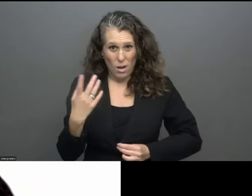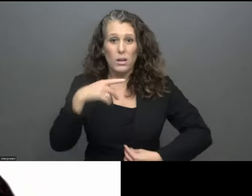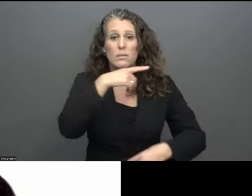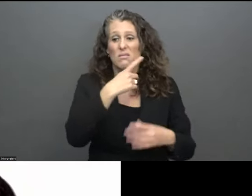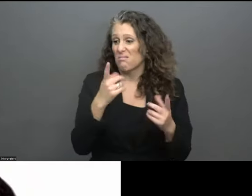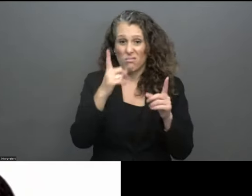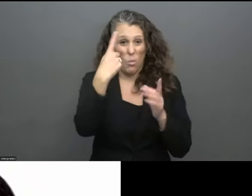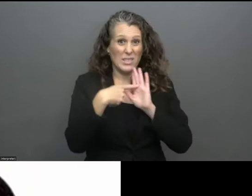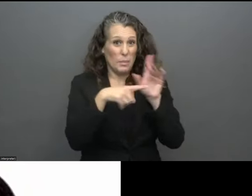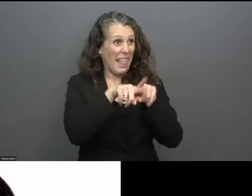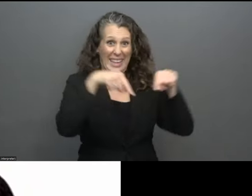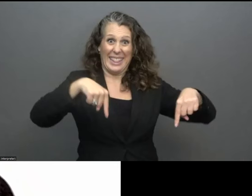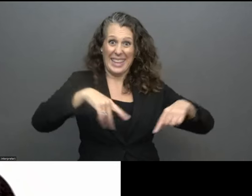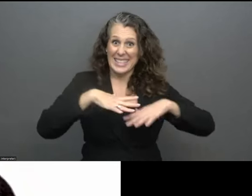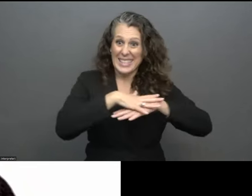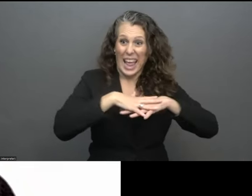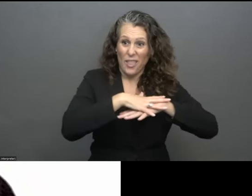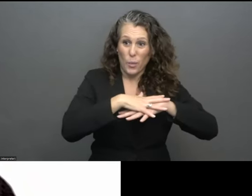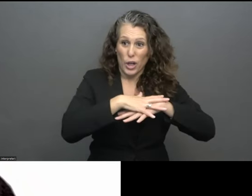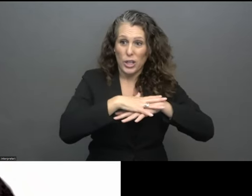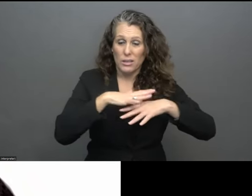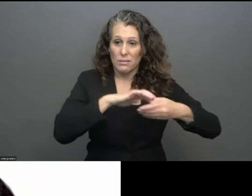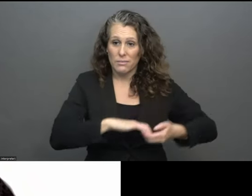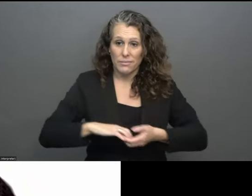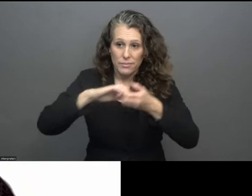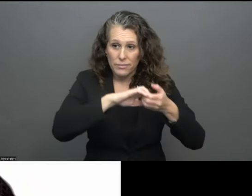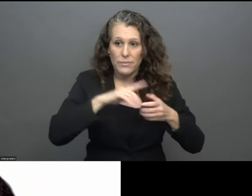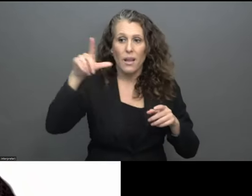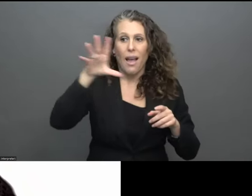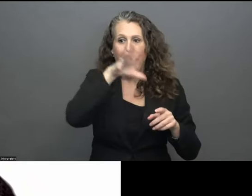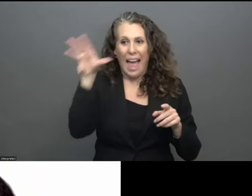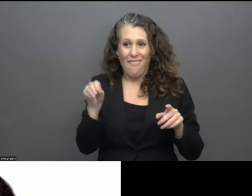forums part of this from an Africa perspective, that definitely extends our reach and brings